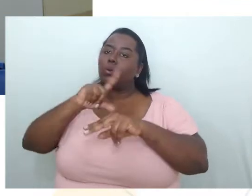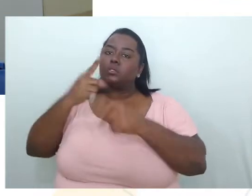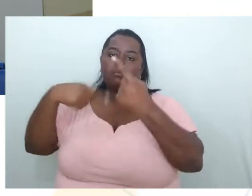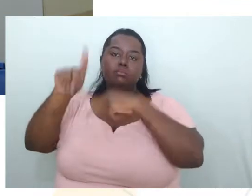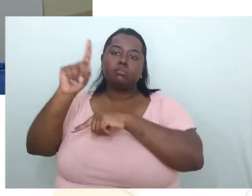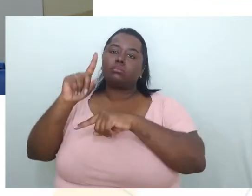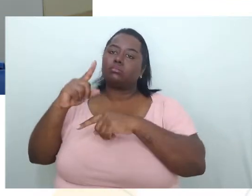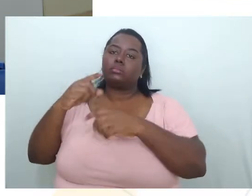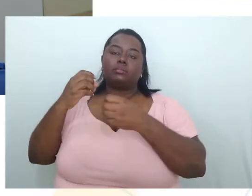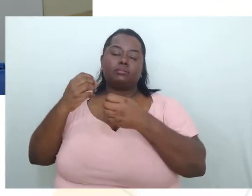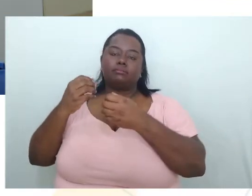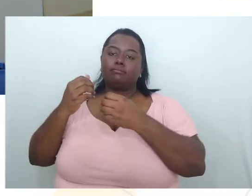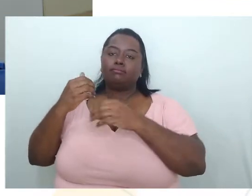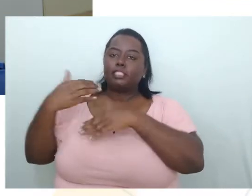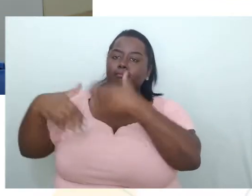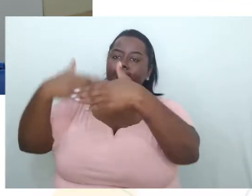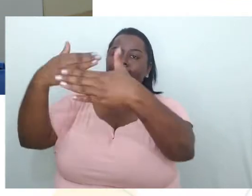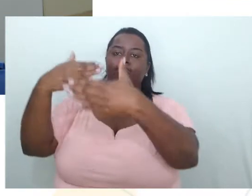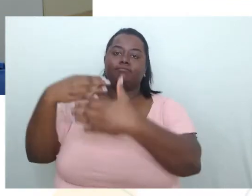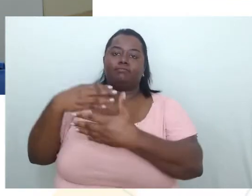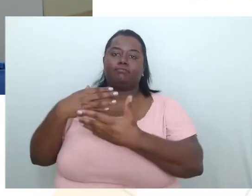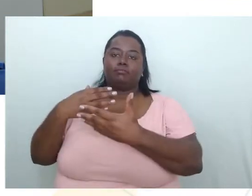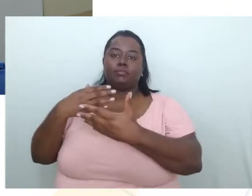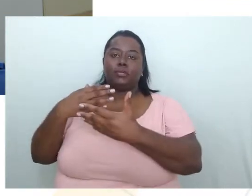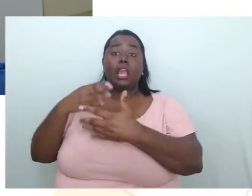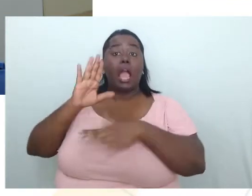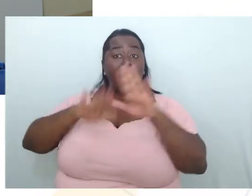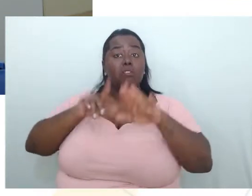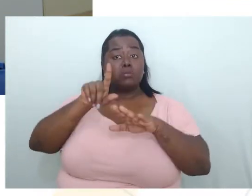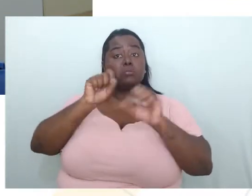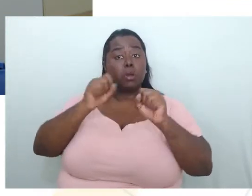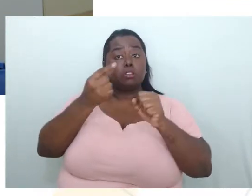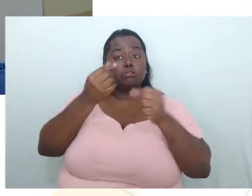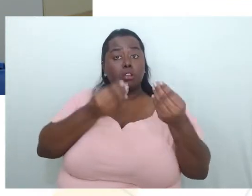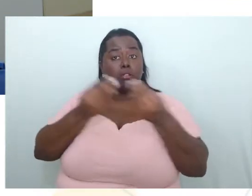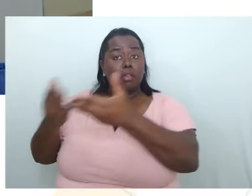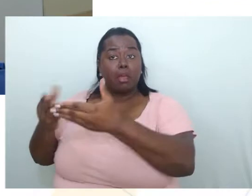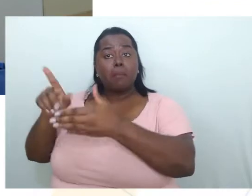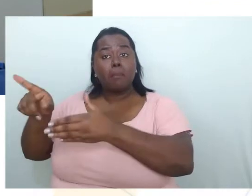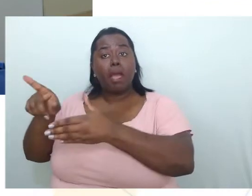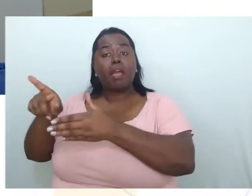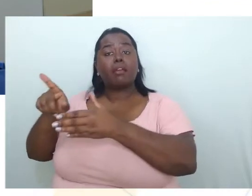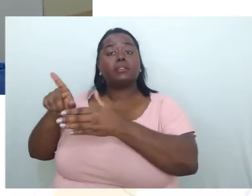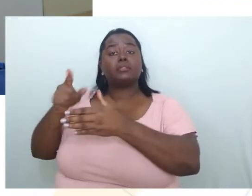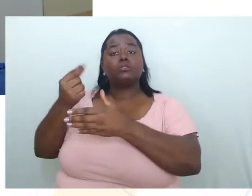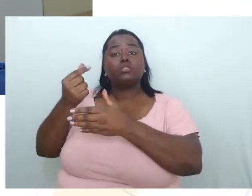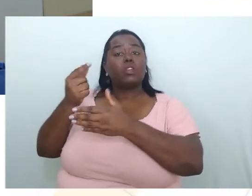but even money wouldn't be able to get what they really need, so this is why